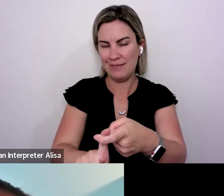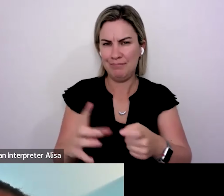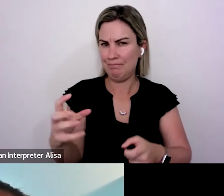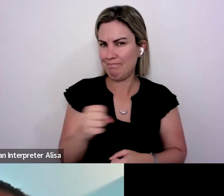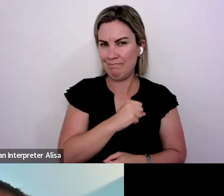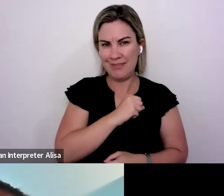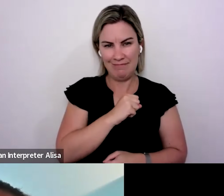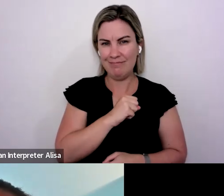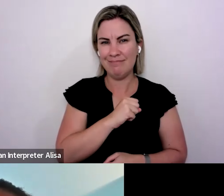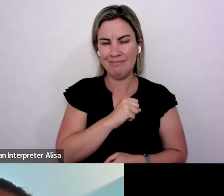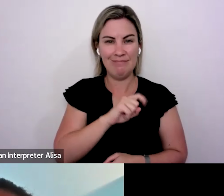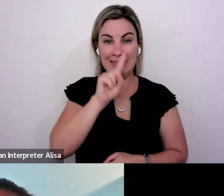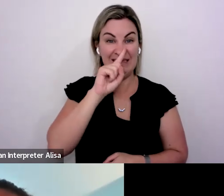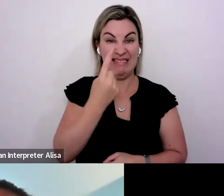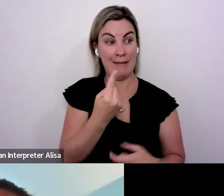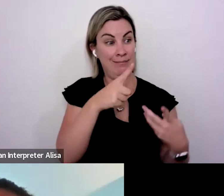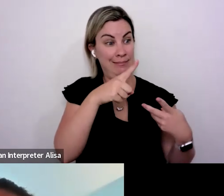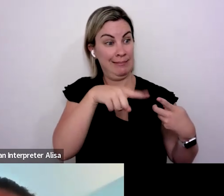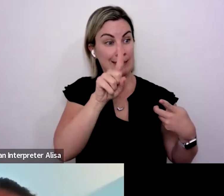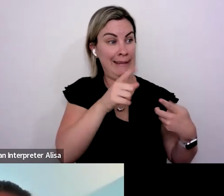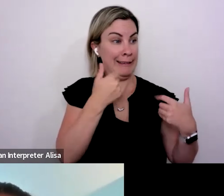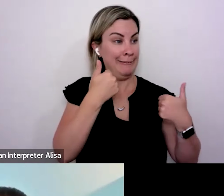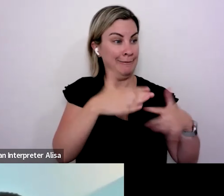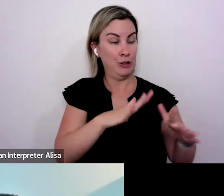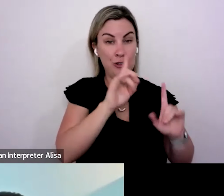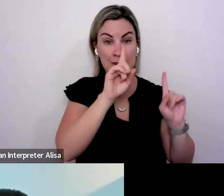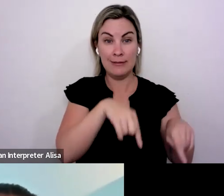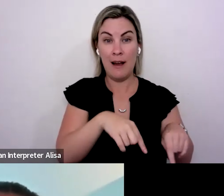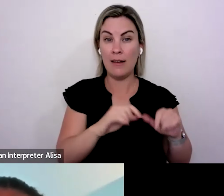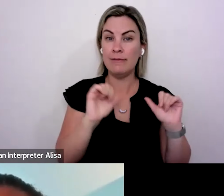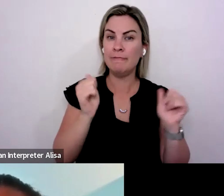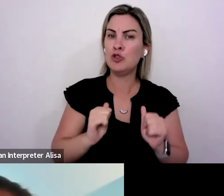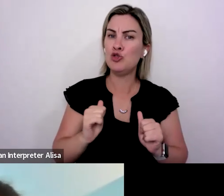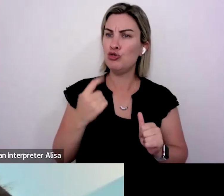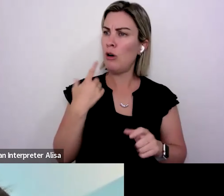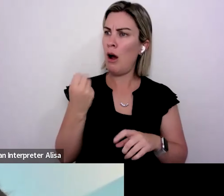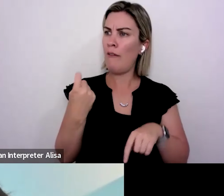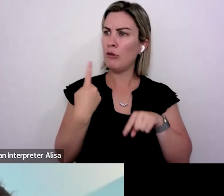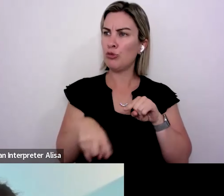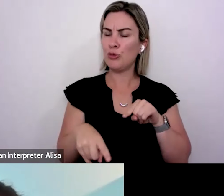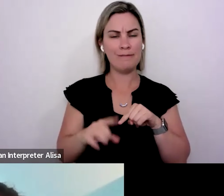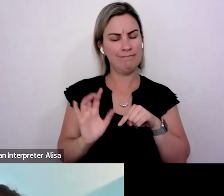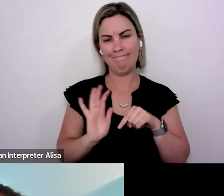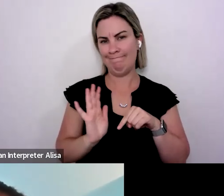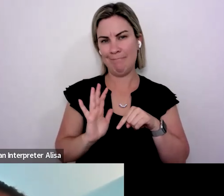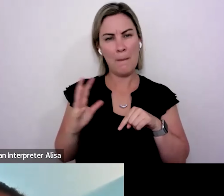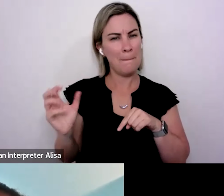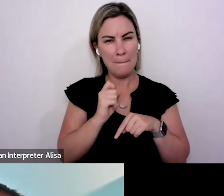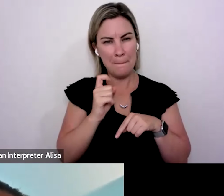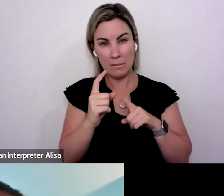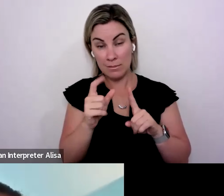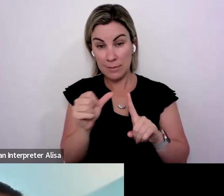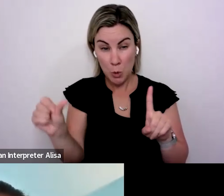you have to constantly be going back and talking with the relevant Elders or cultural custodians that you're working with to make sure that they're